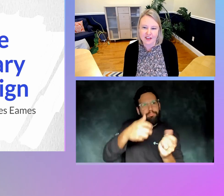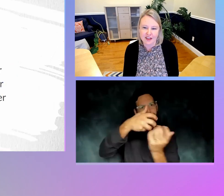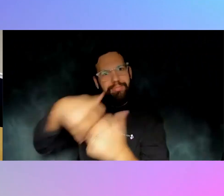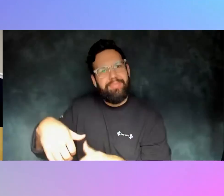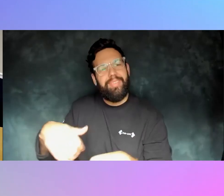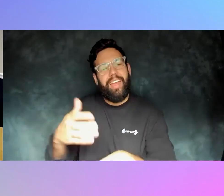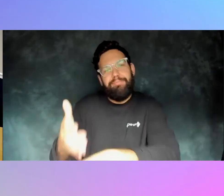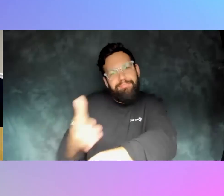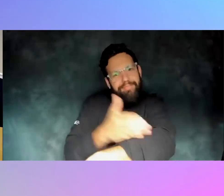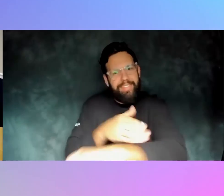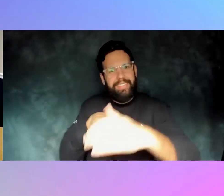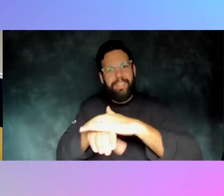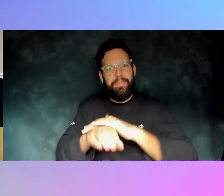to certain code. In this